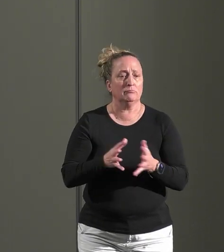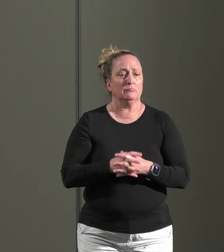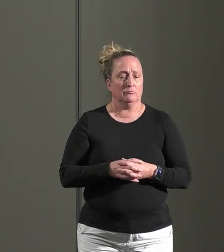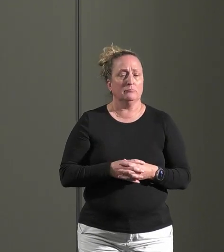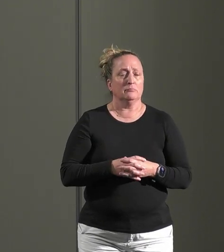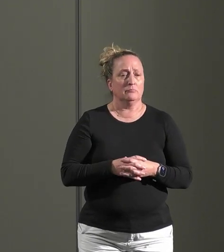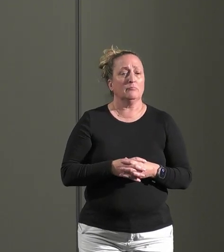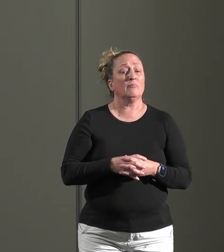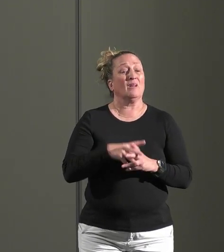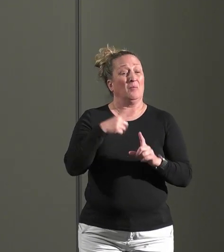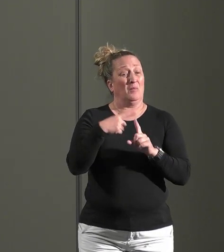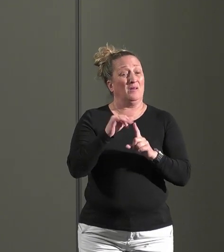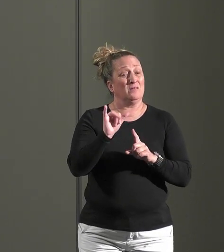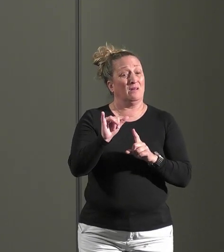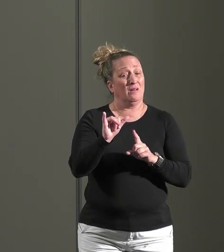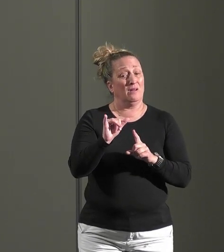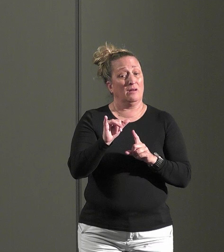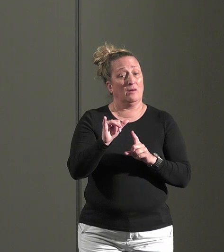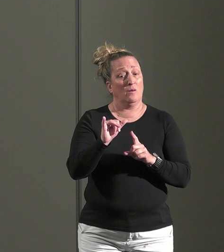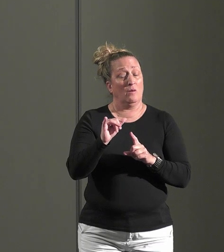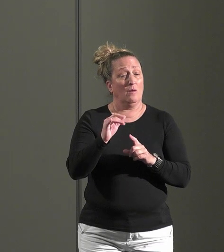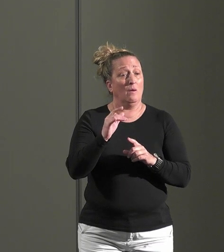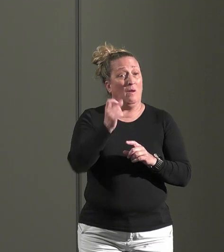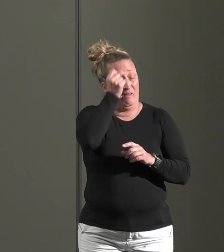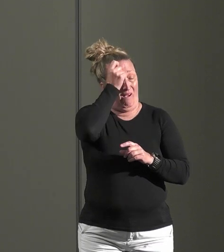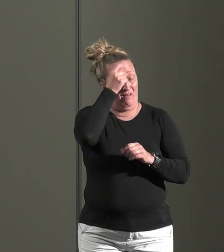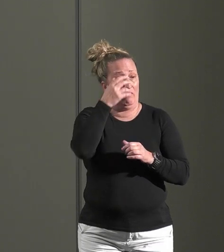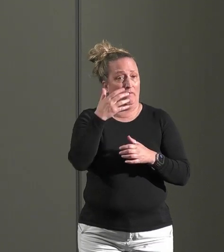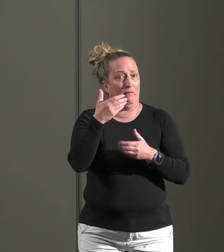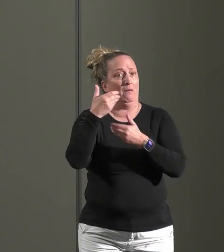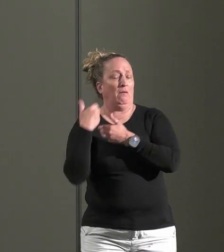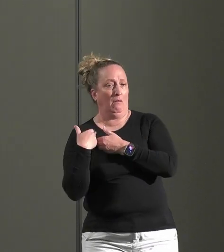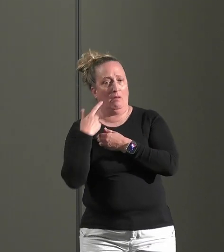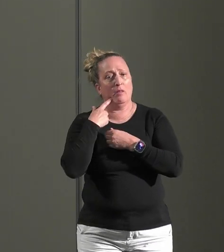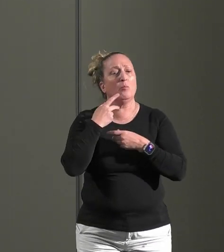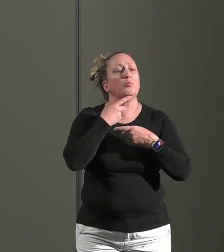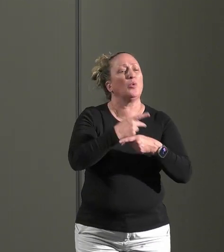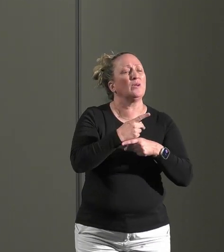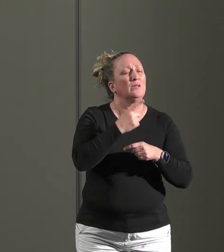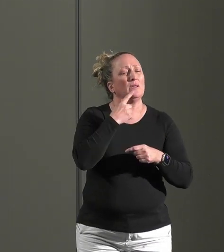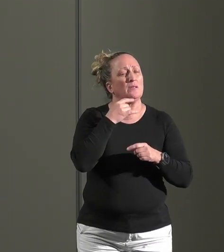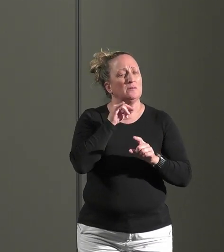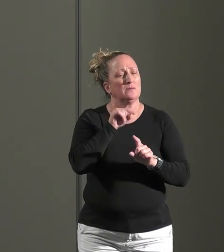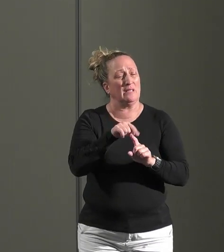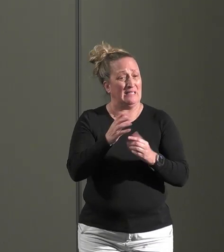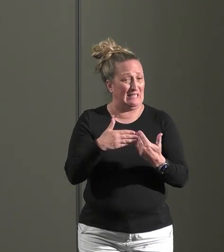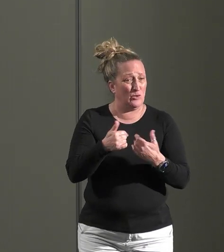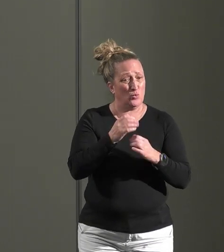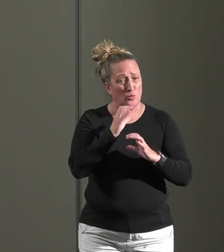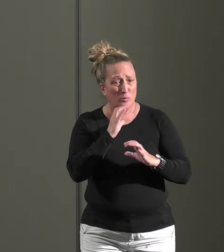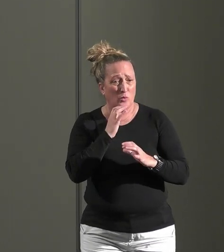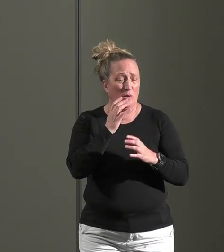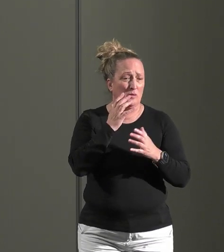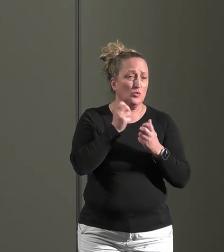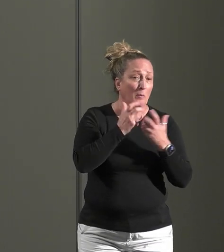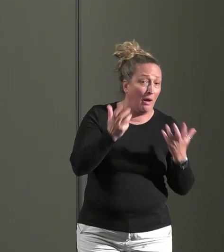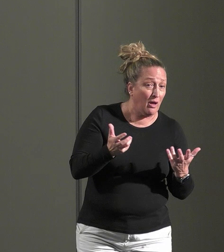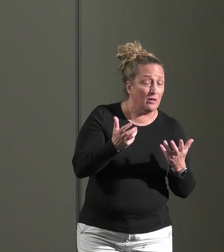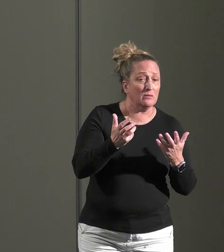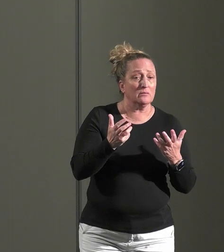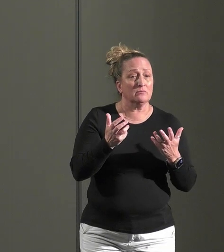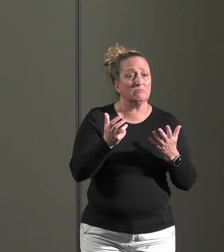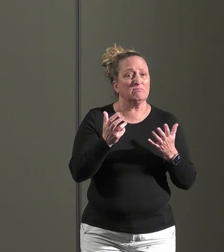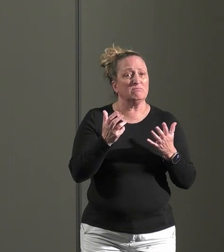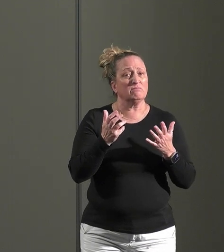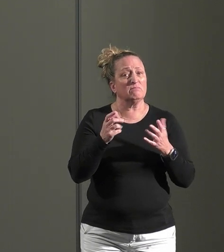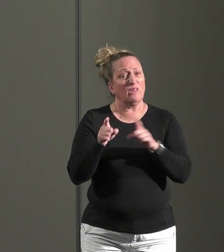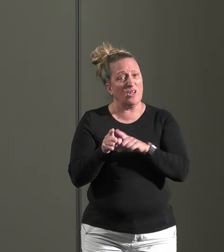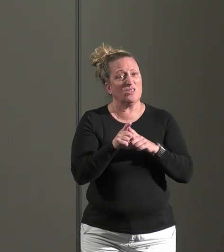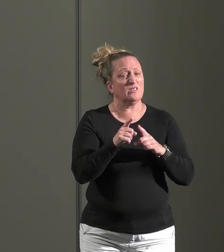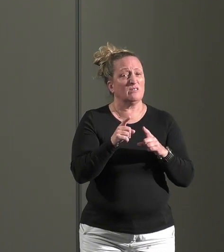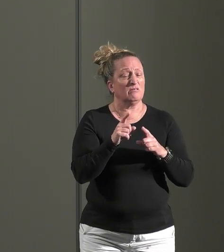And in addition to the cognitive is the ARIA communicating too much as well as learnability